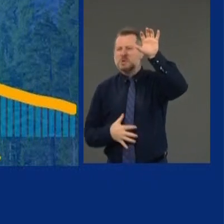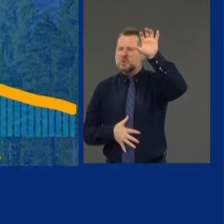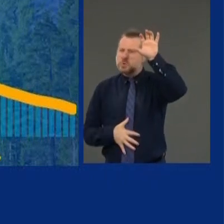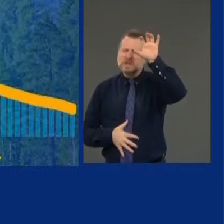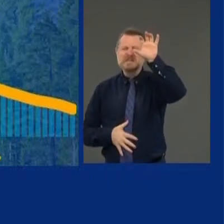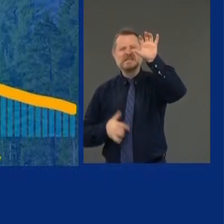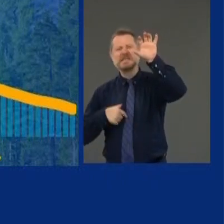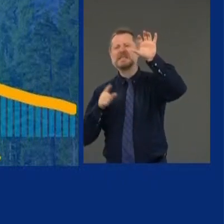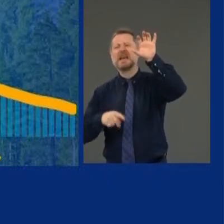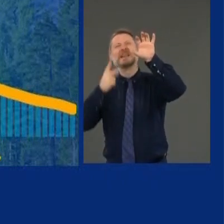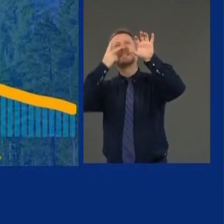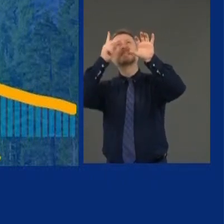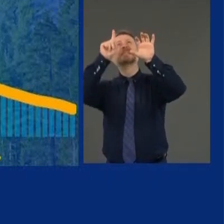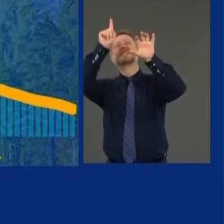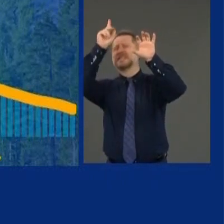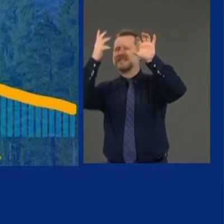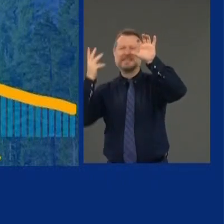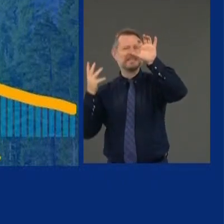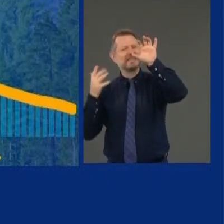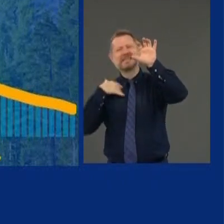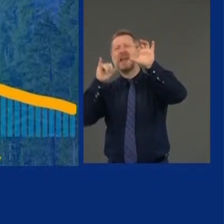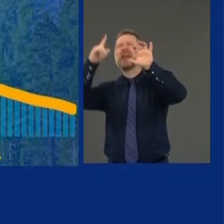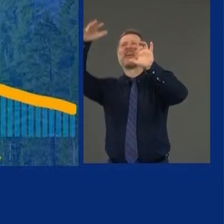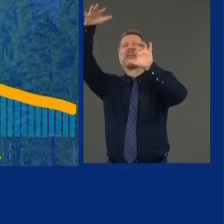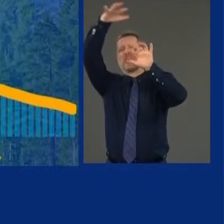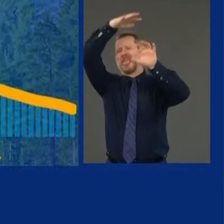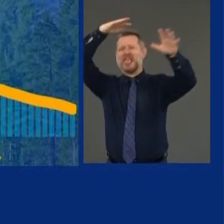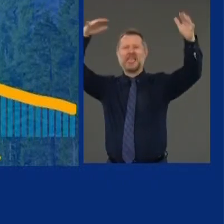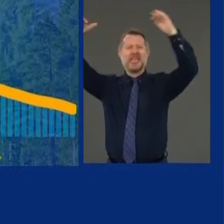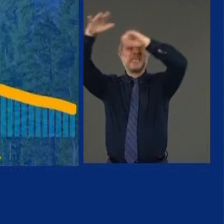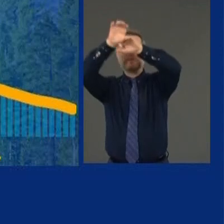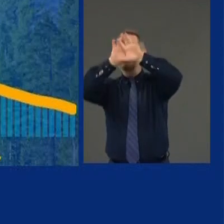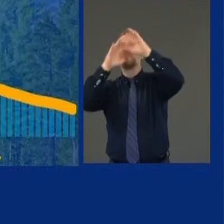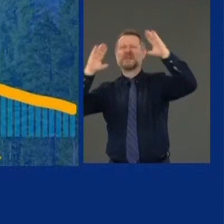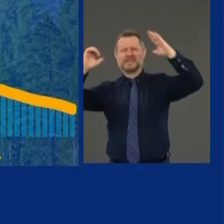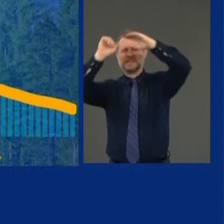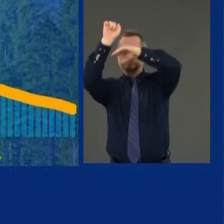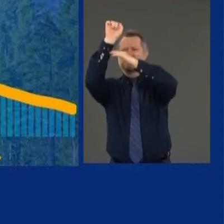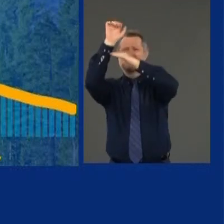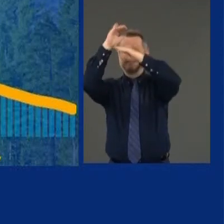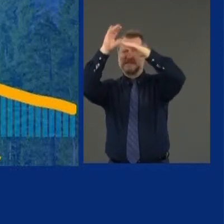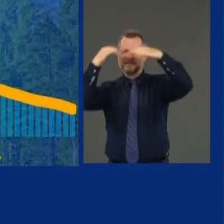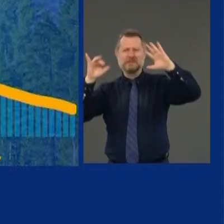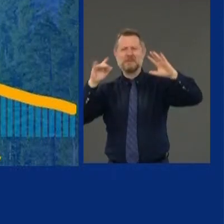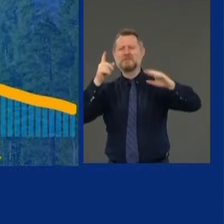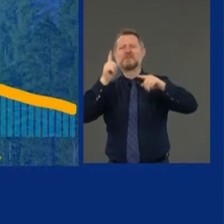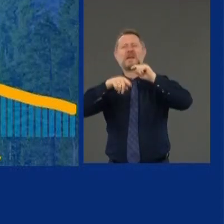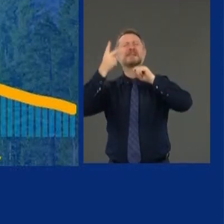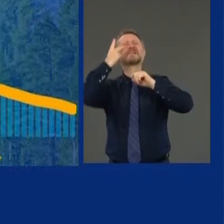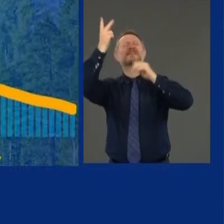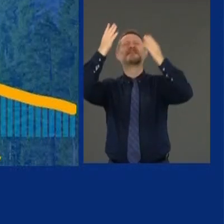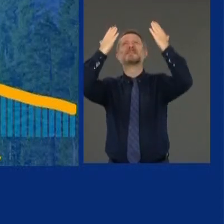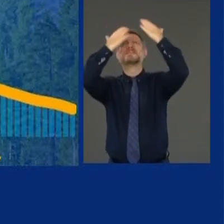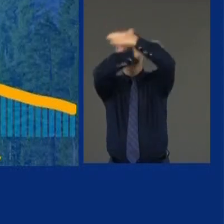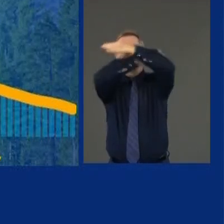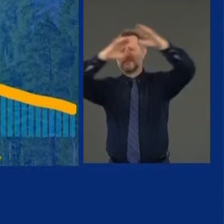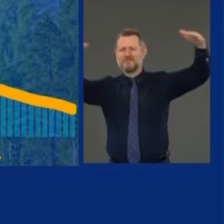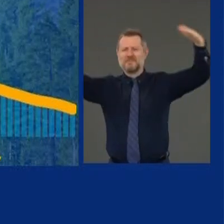BUT YOU'LL FIND THE TOP.